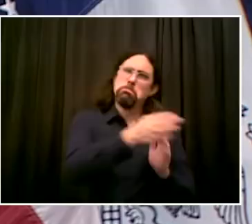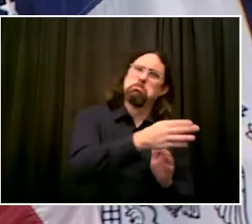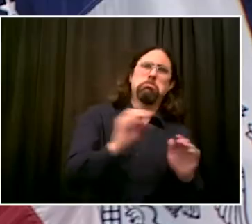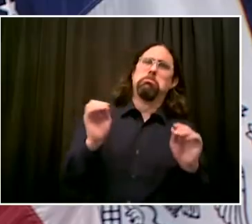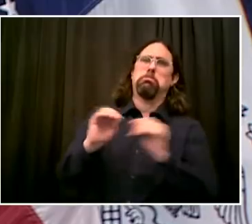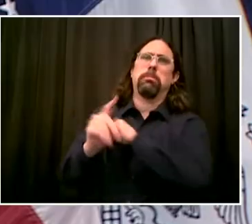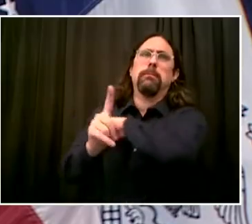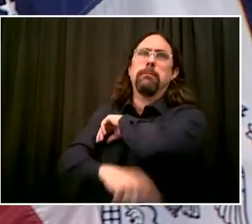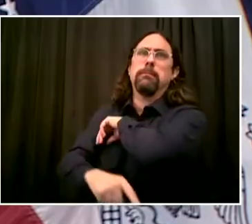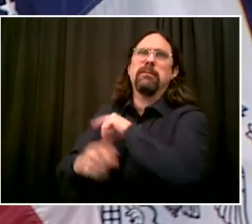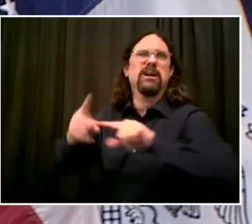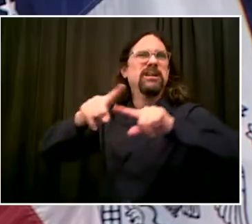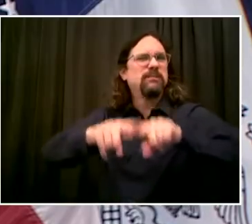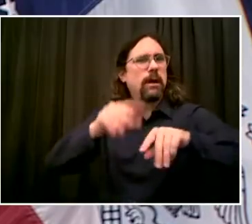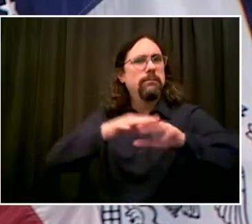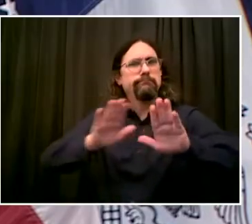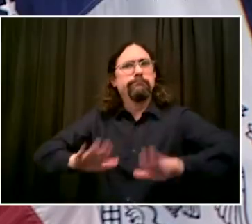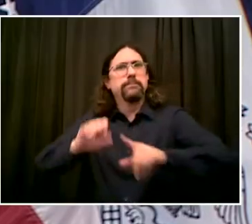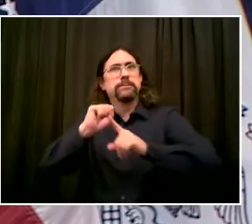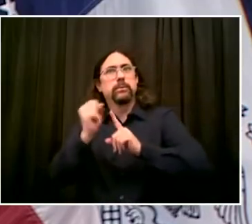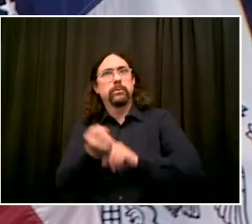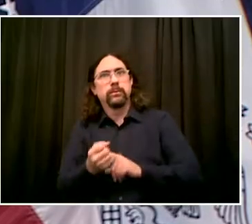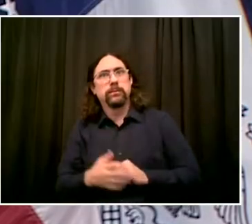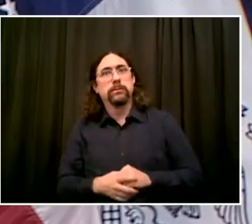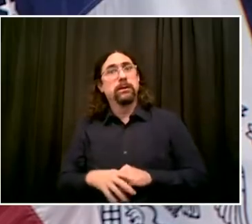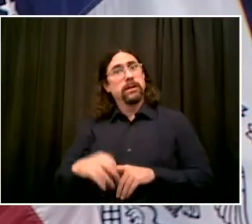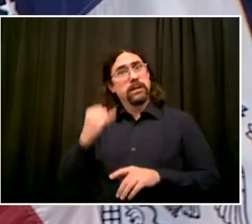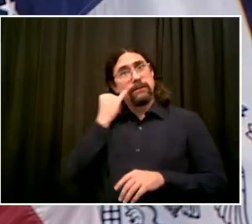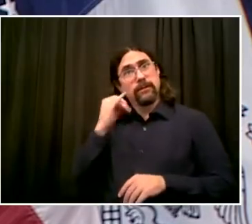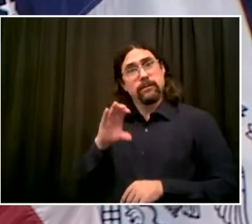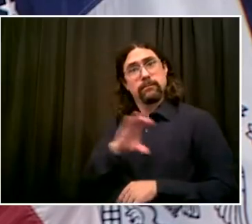WHERE DISCIPLINE IS NEEDED AND WHERE IT MAY NOT BE NEEDED. SO LOOK, I DON'T EXPECT ANY SITUATION WHERE